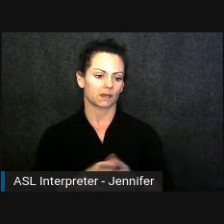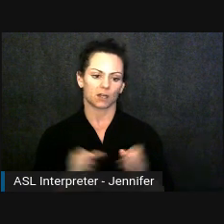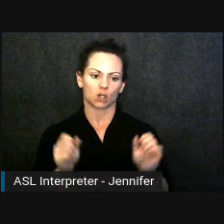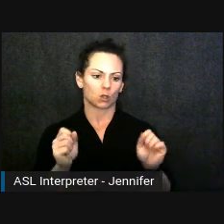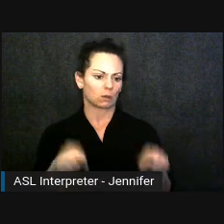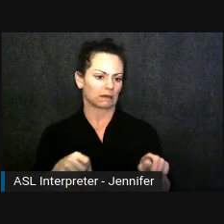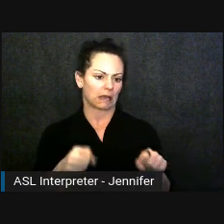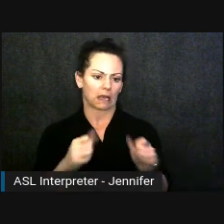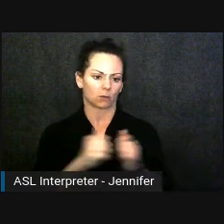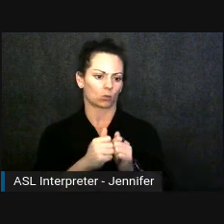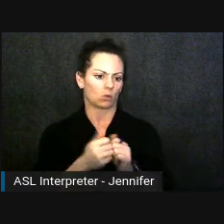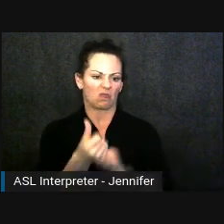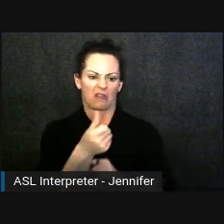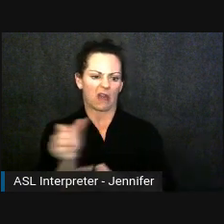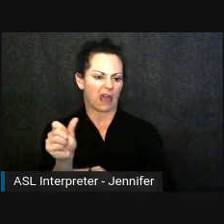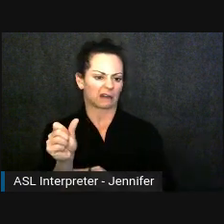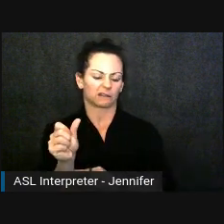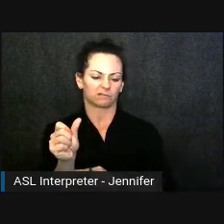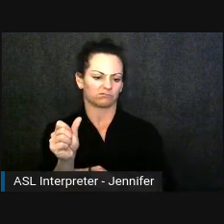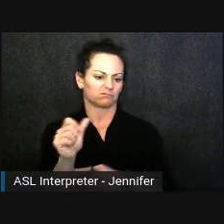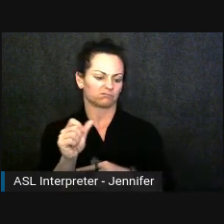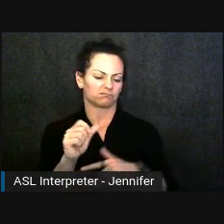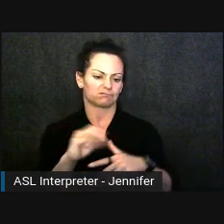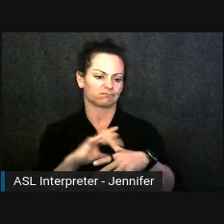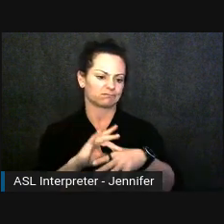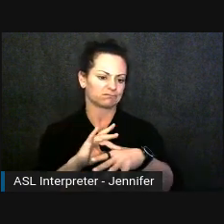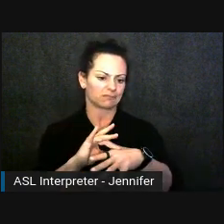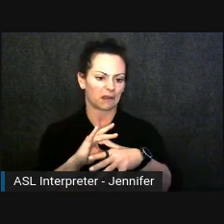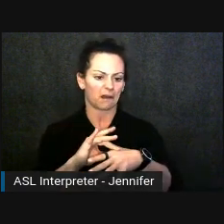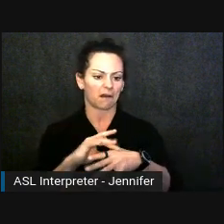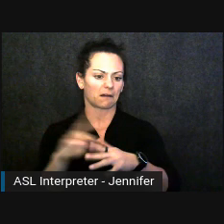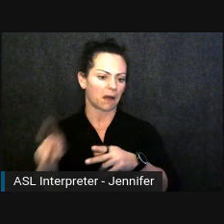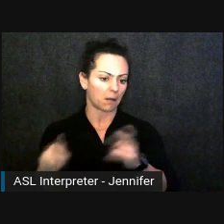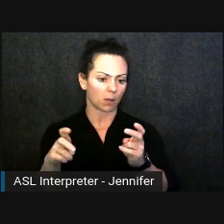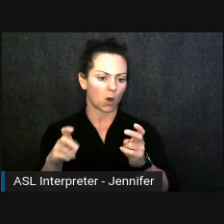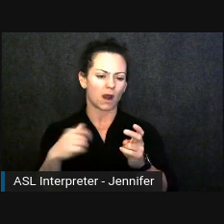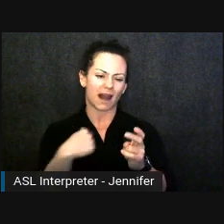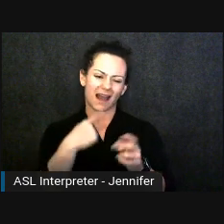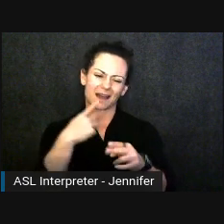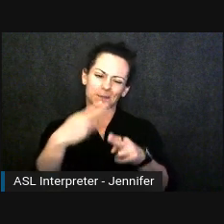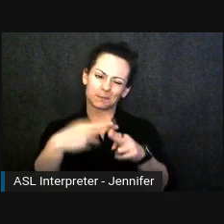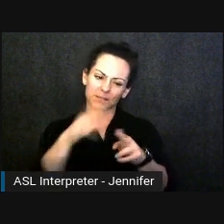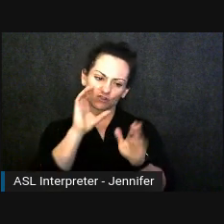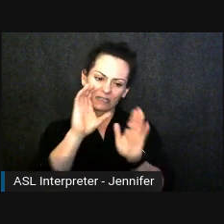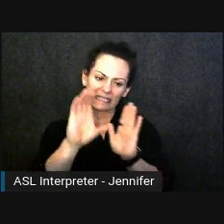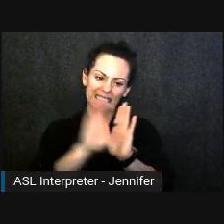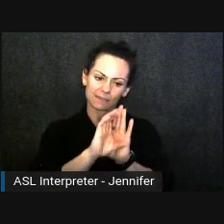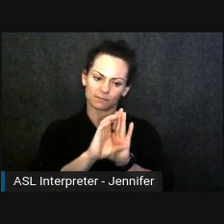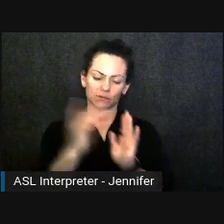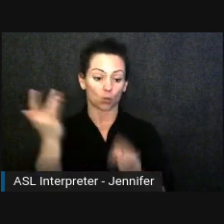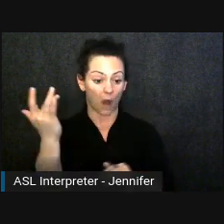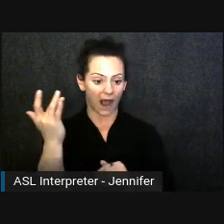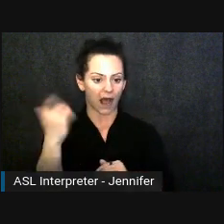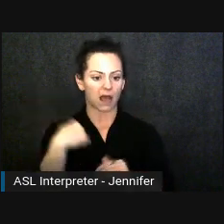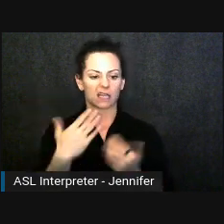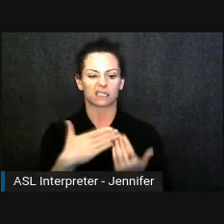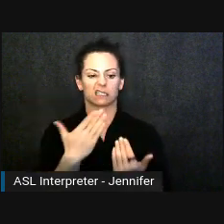So, if we are looking at, you know, I mentioned images, because I think that's probably one of the easiest enforceability aspects